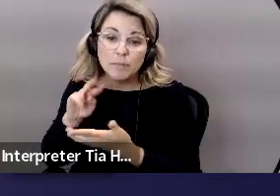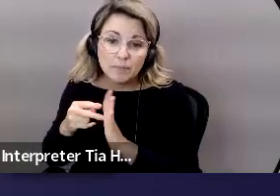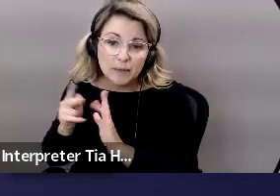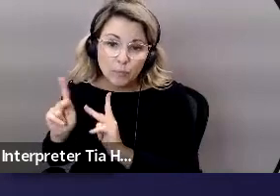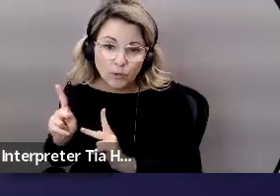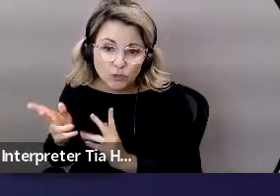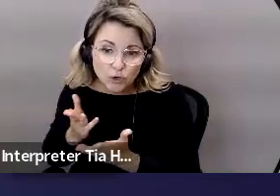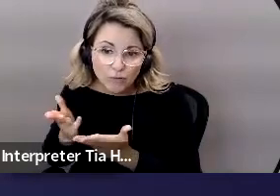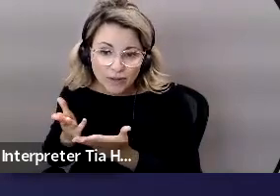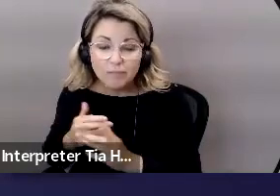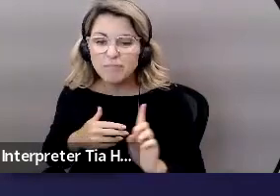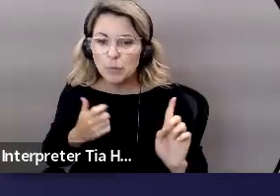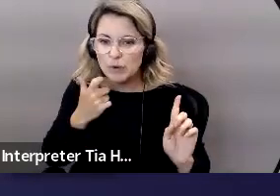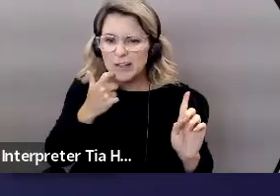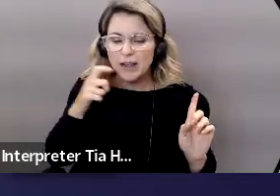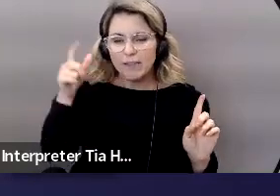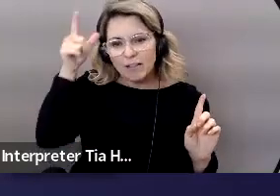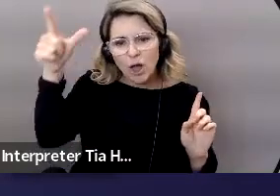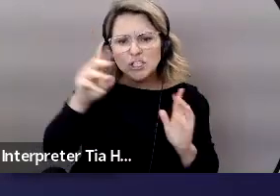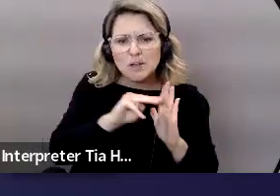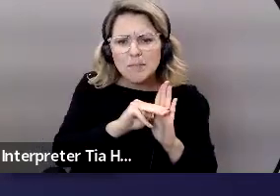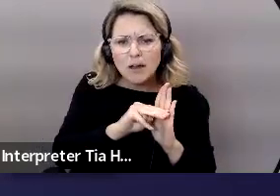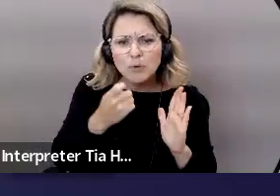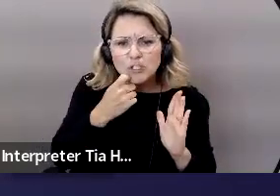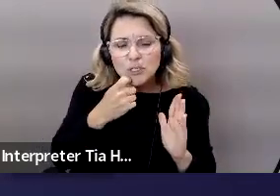just for example, we just did a logic model. We were talking about what activities we're going